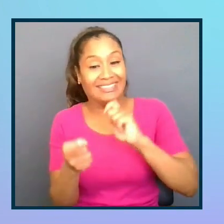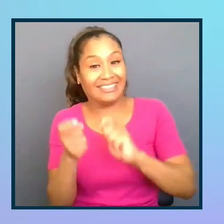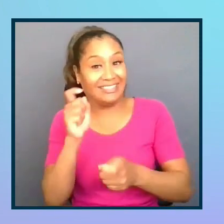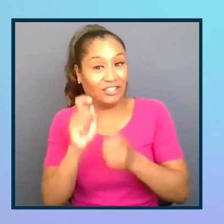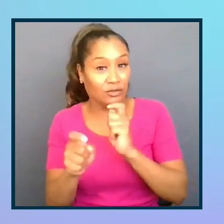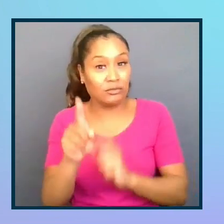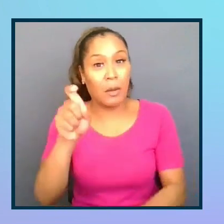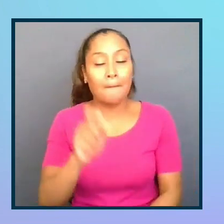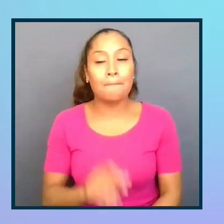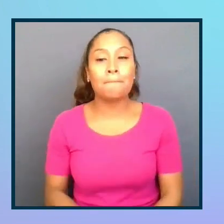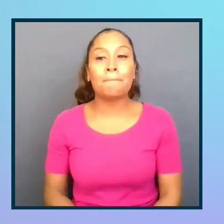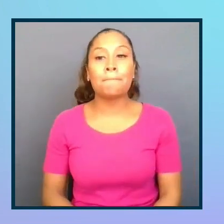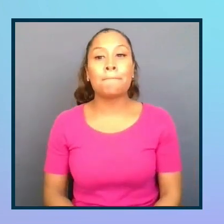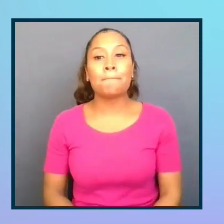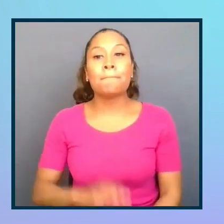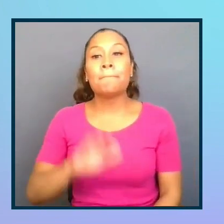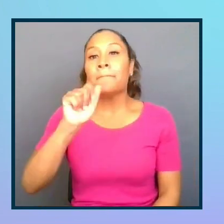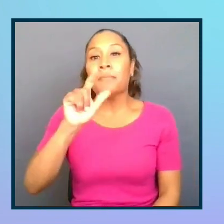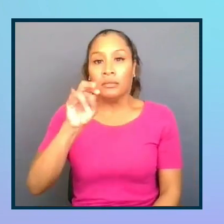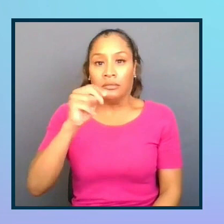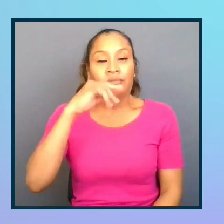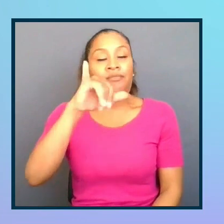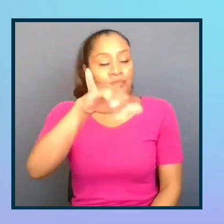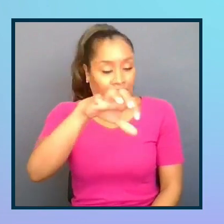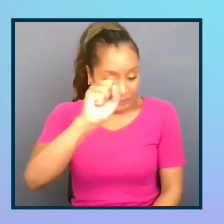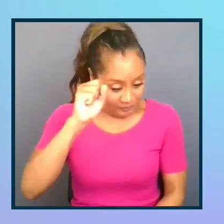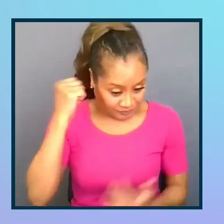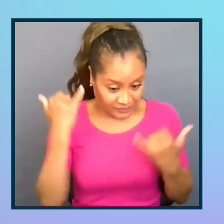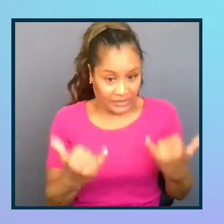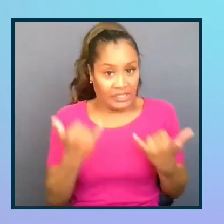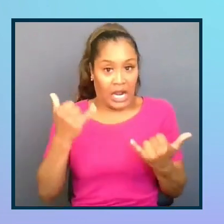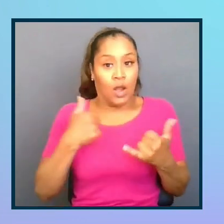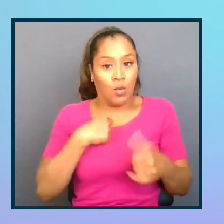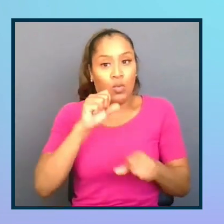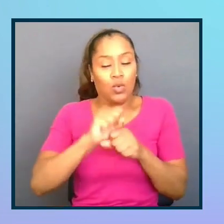Yes, we currently are working to 2.1 AA,